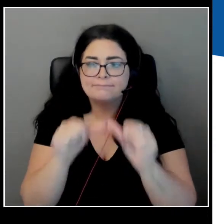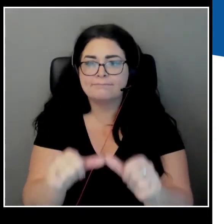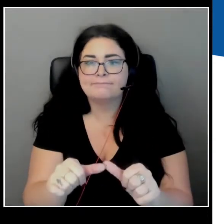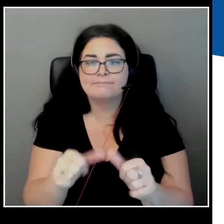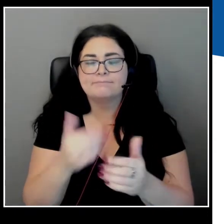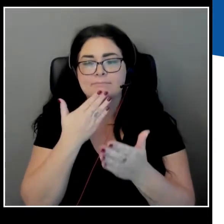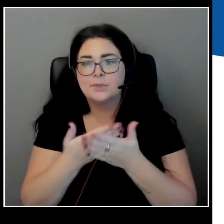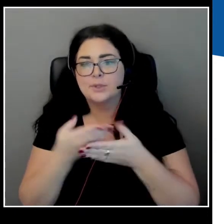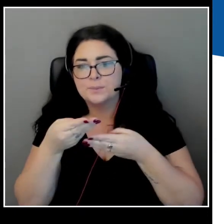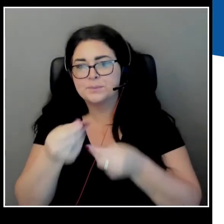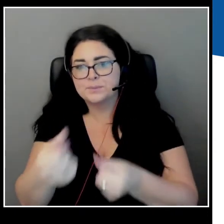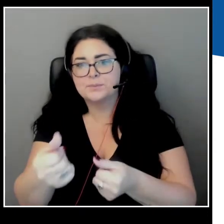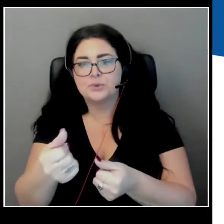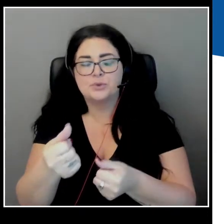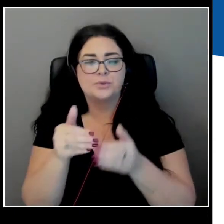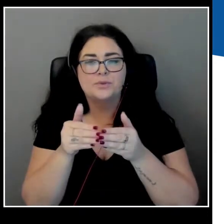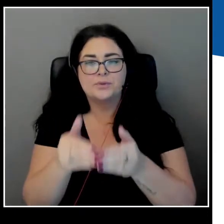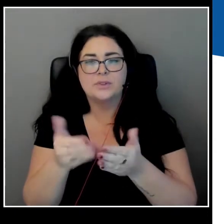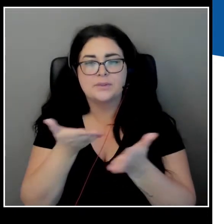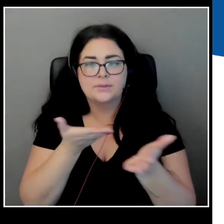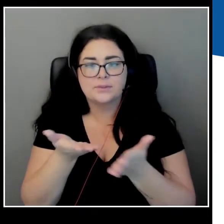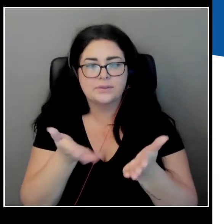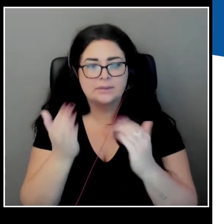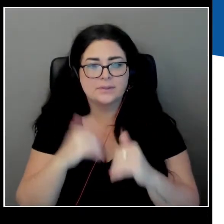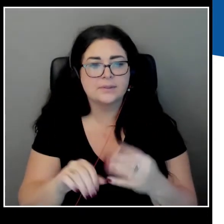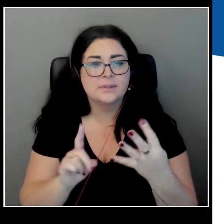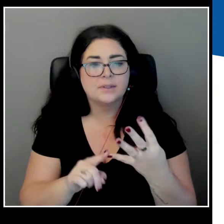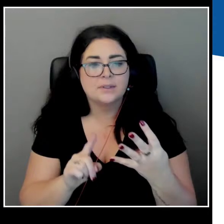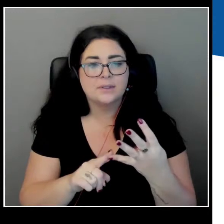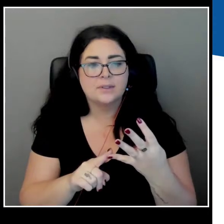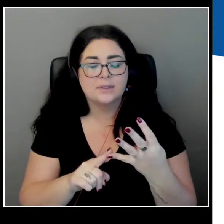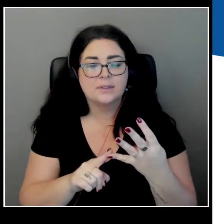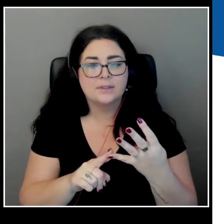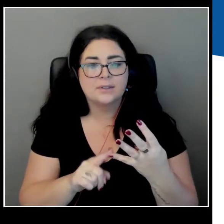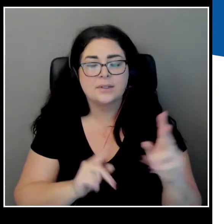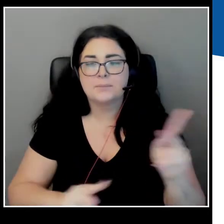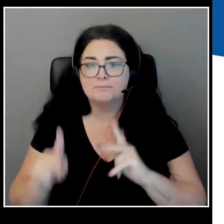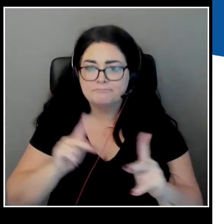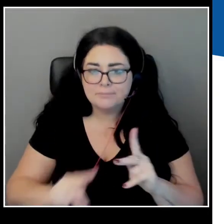And number four, our people, tools and skills